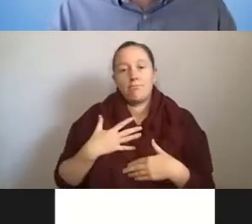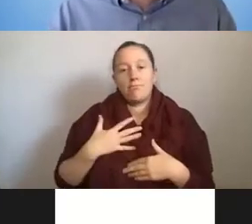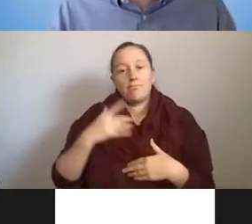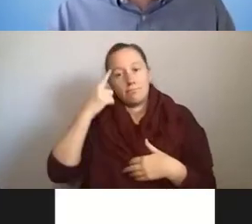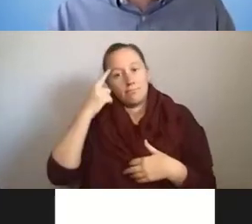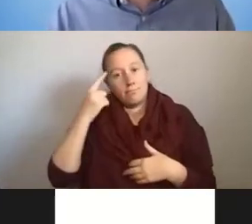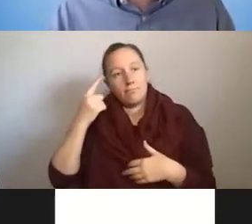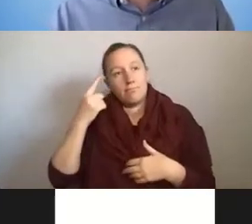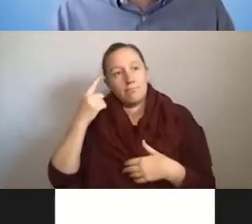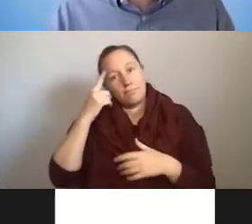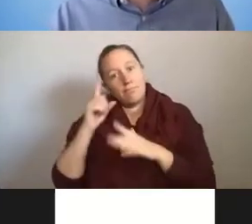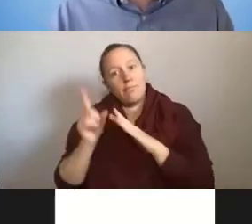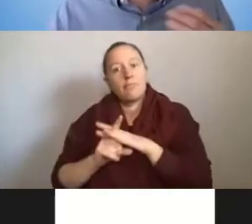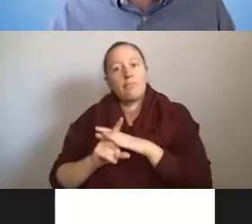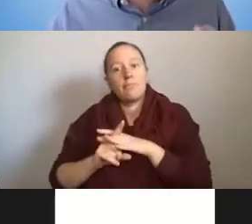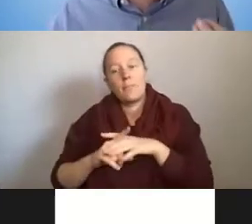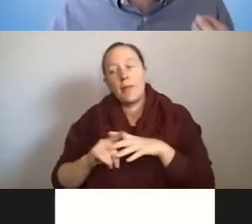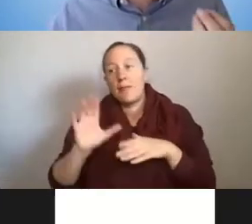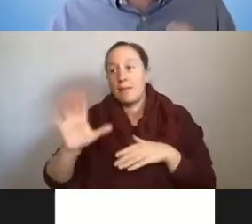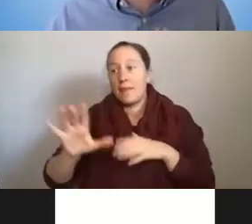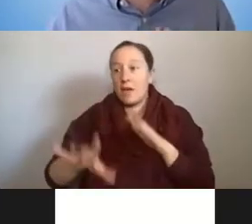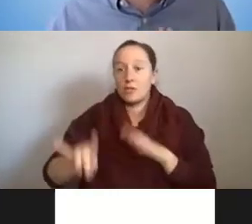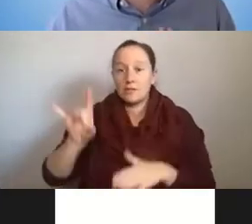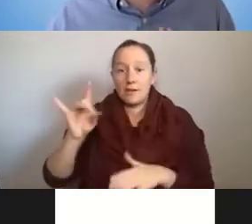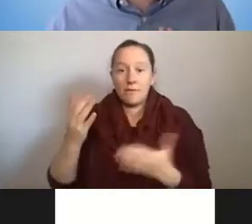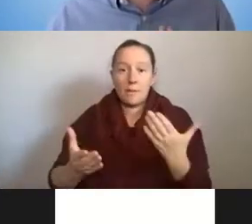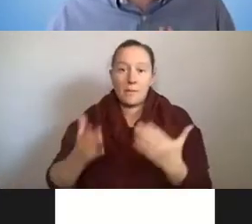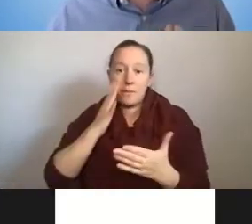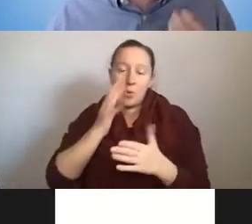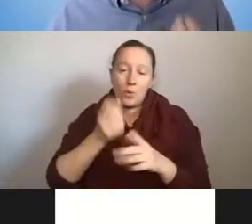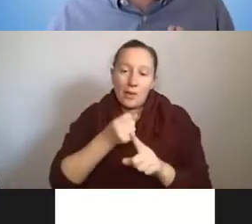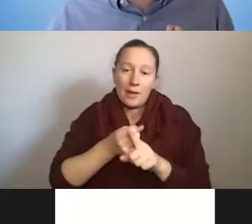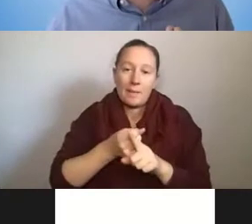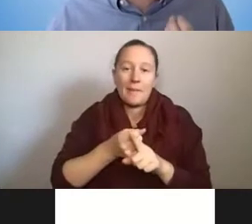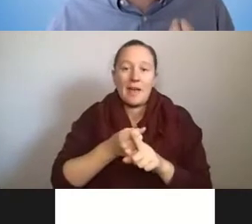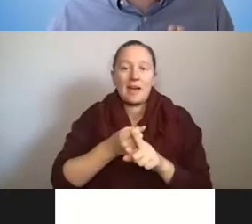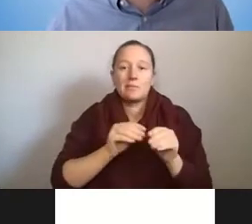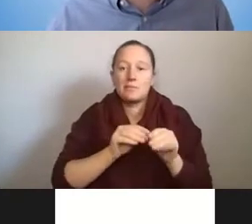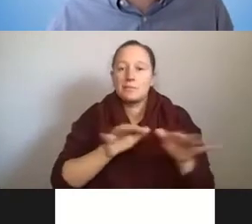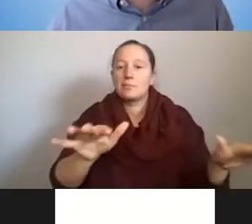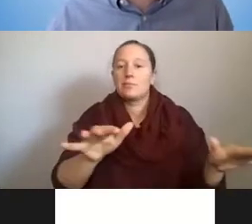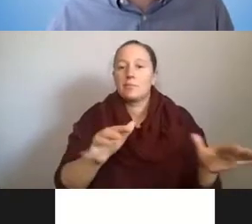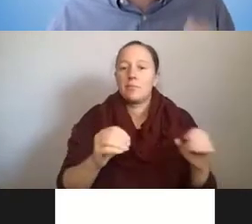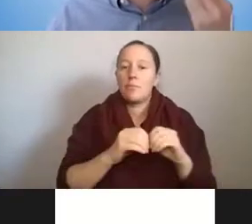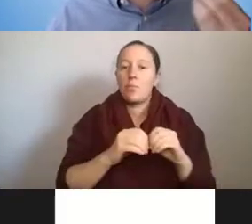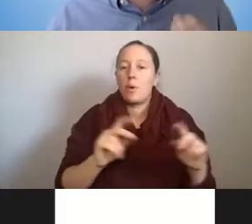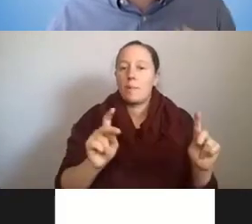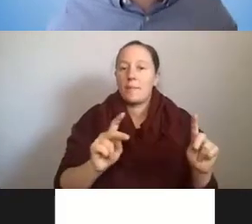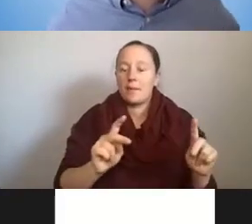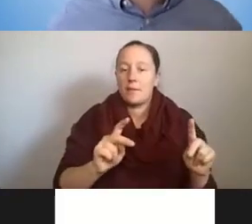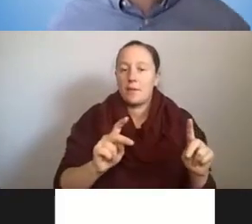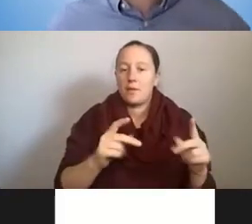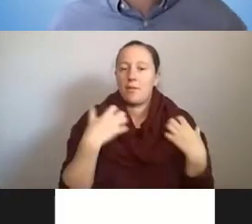that their discovery might have some potential to impact human health. We want to help them understand